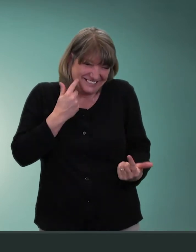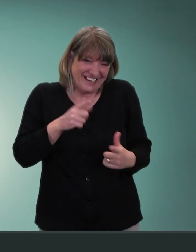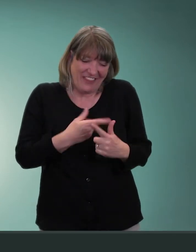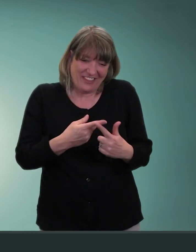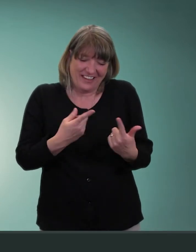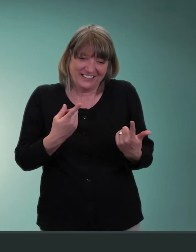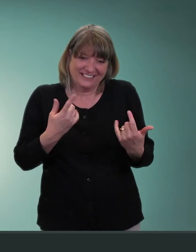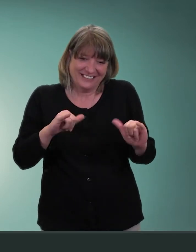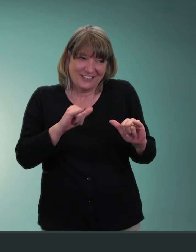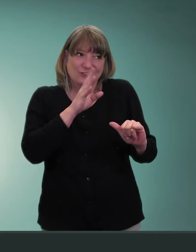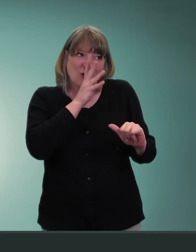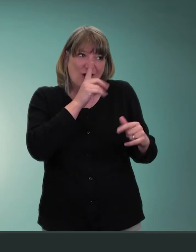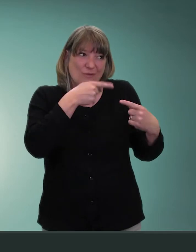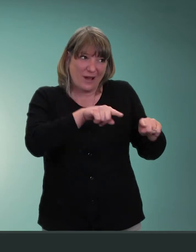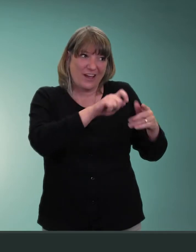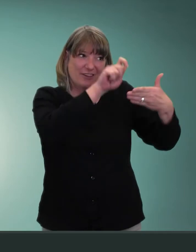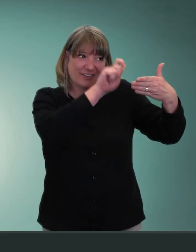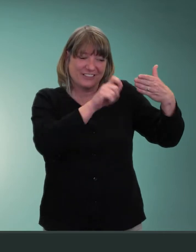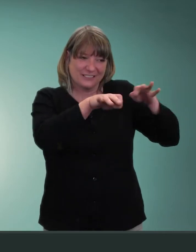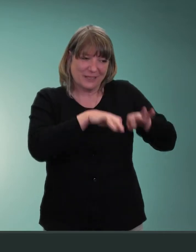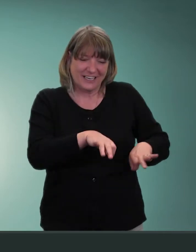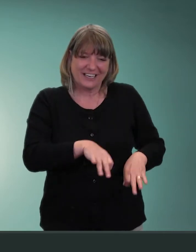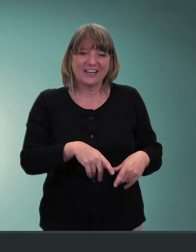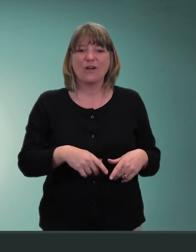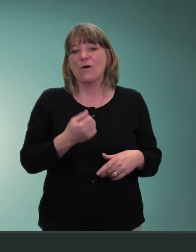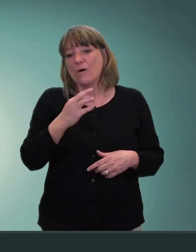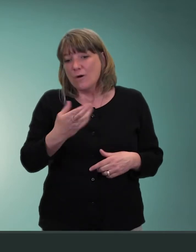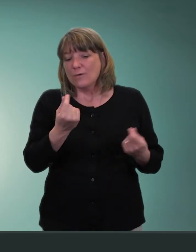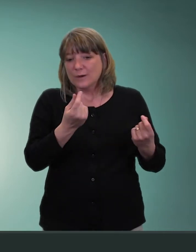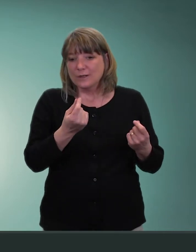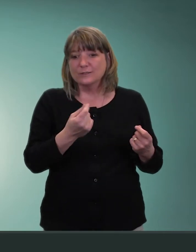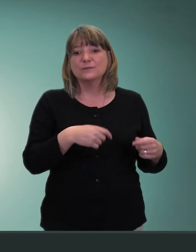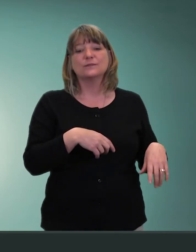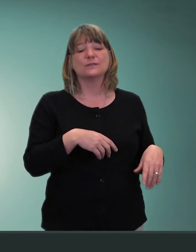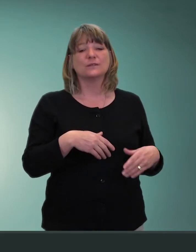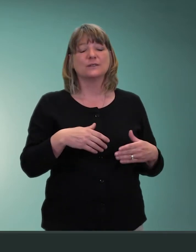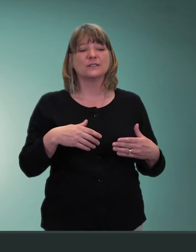and still talk while they're explaining. Maybe write all the information down